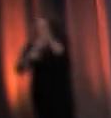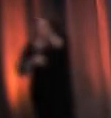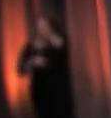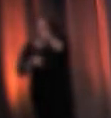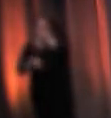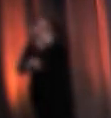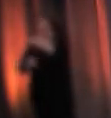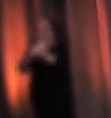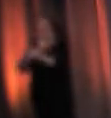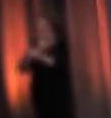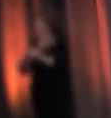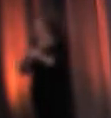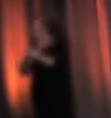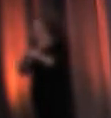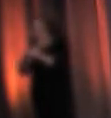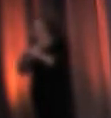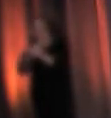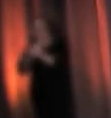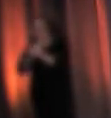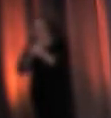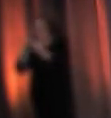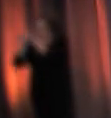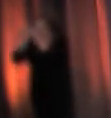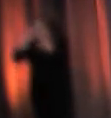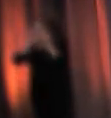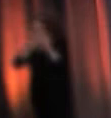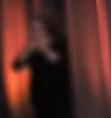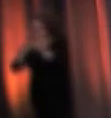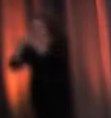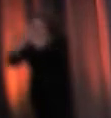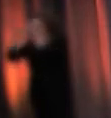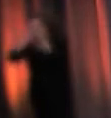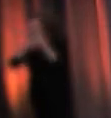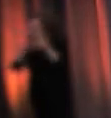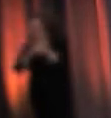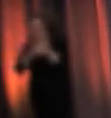confidence for museum studies at least, around sense and the body.